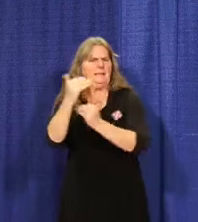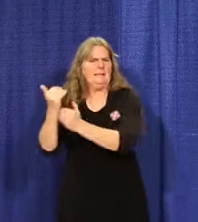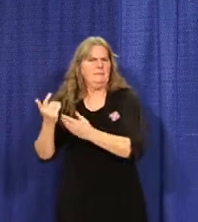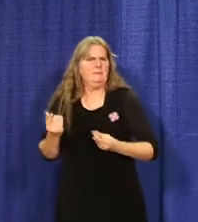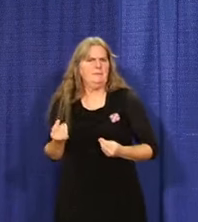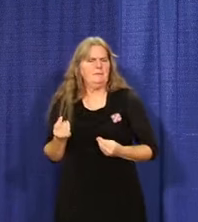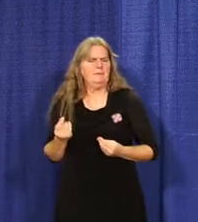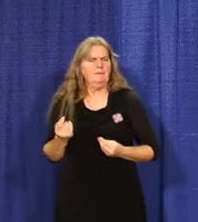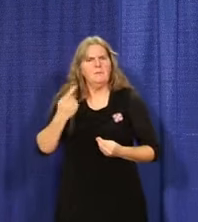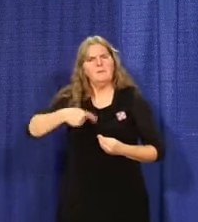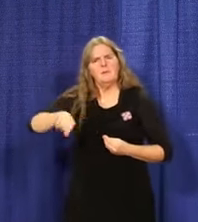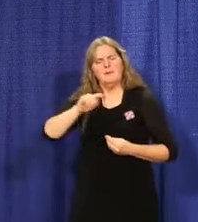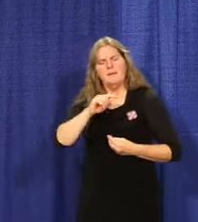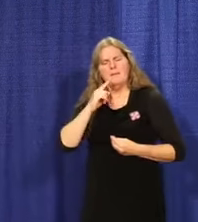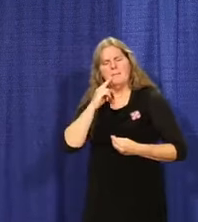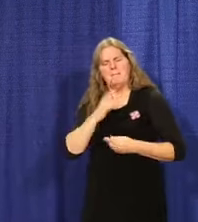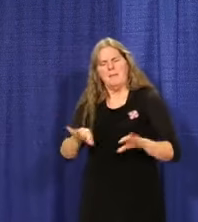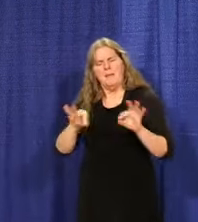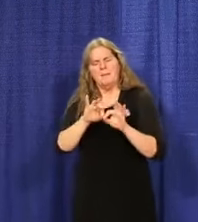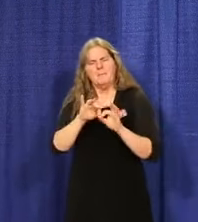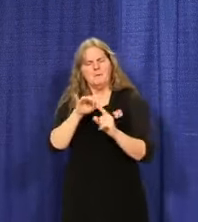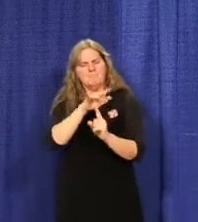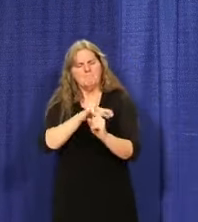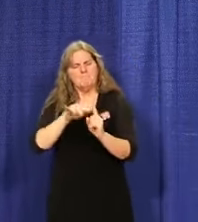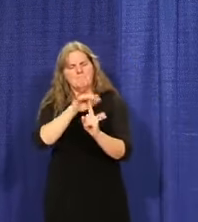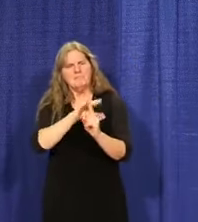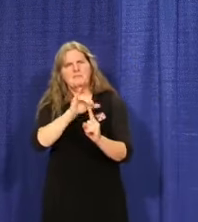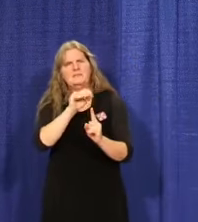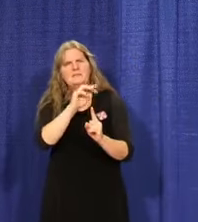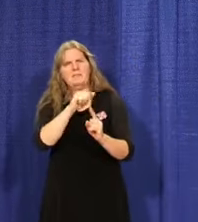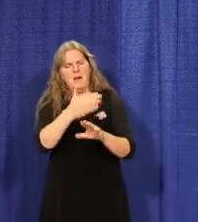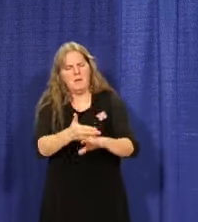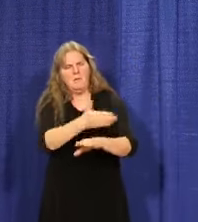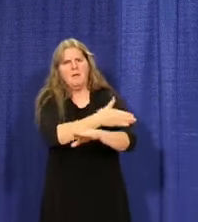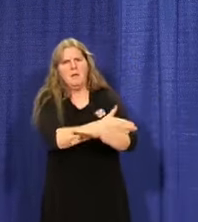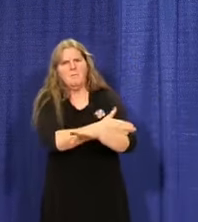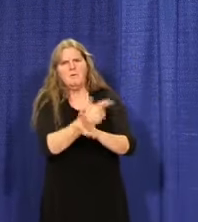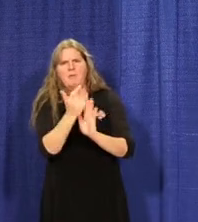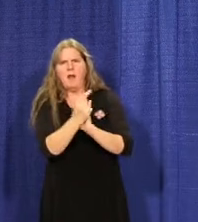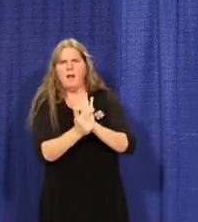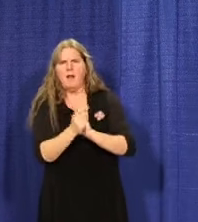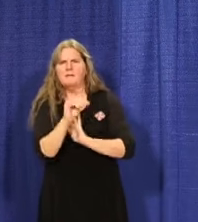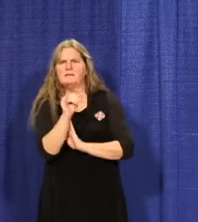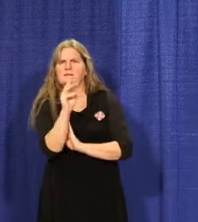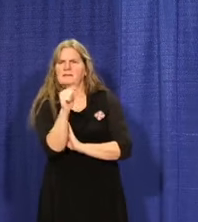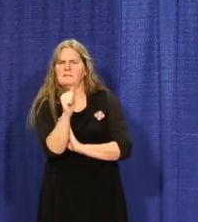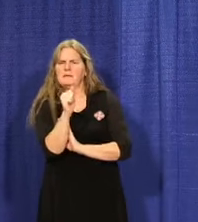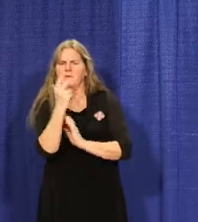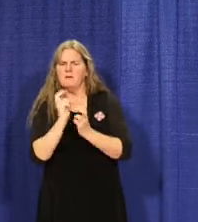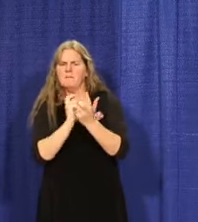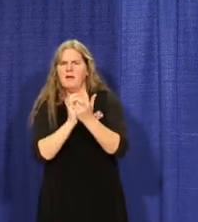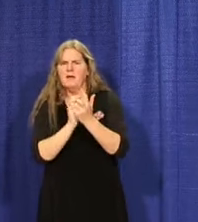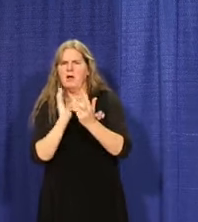consider how we modernize this legislation to ensure it meets the needs of Yukoners going